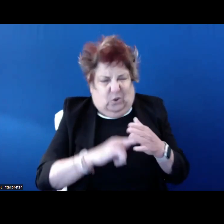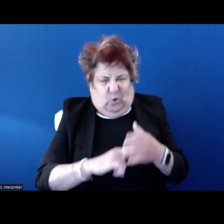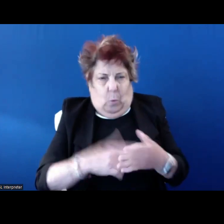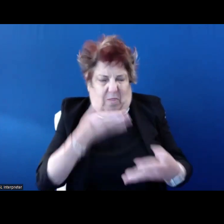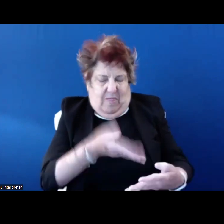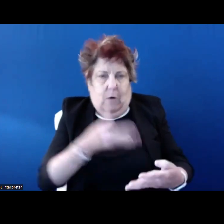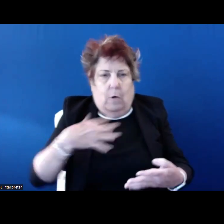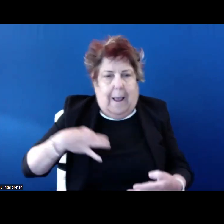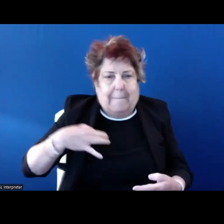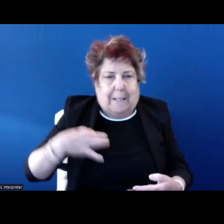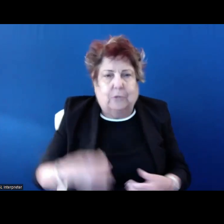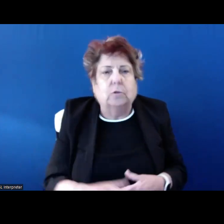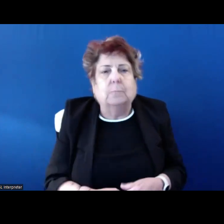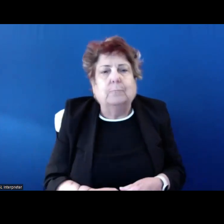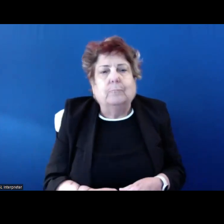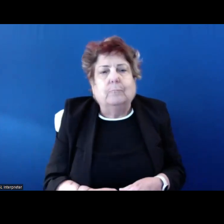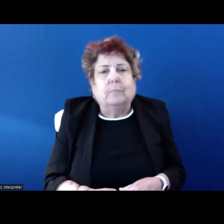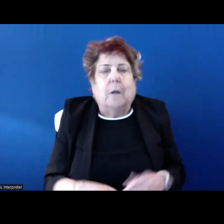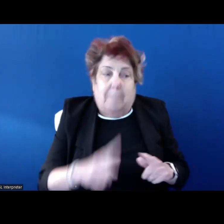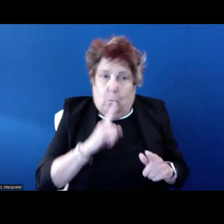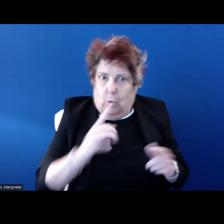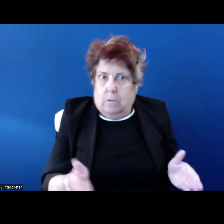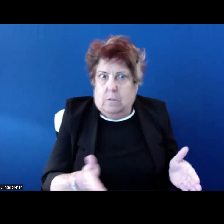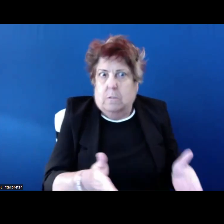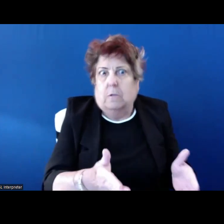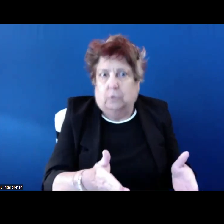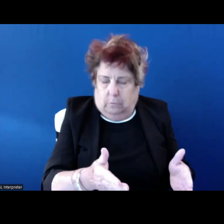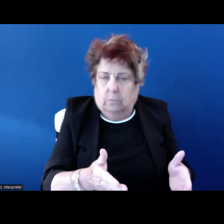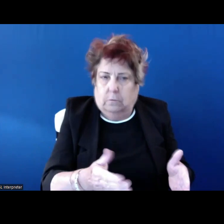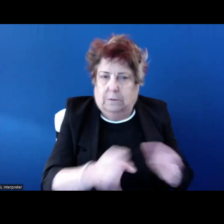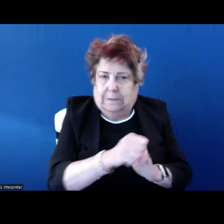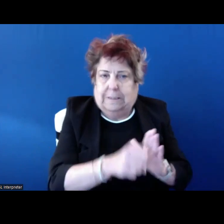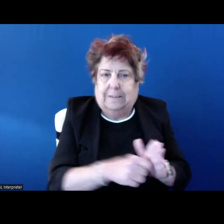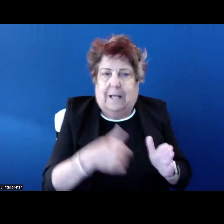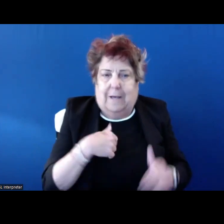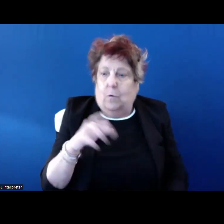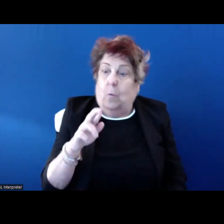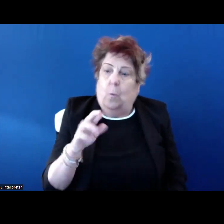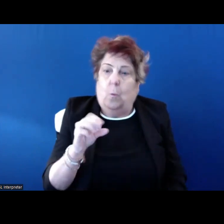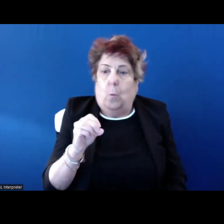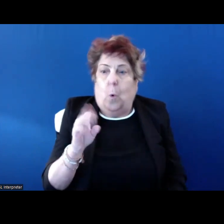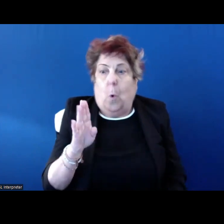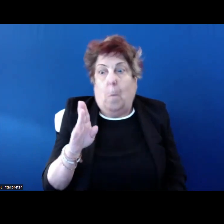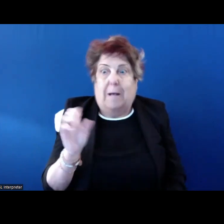encouraging states to have robust teams and we understand that there is a fine line between kind of